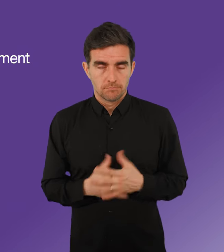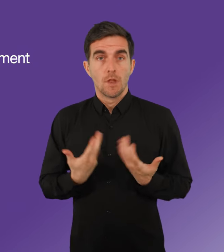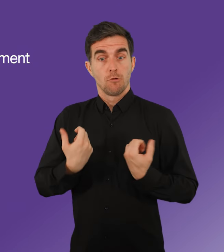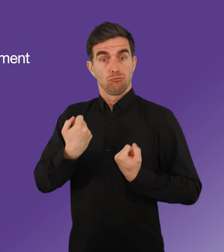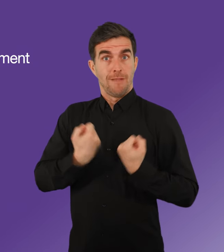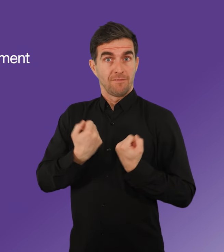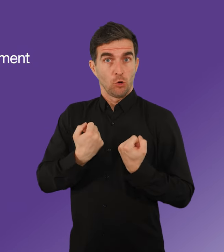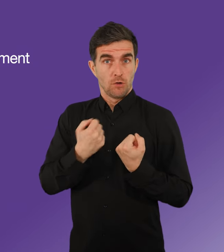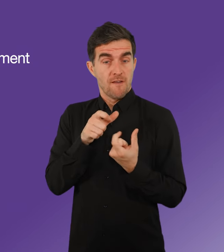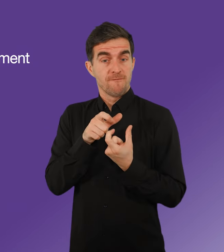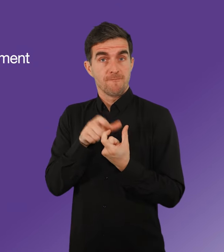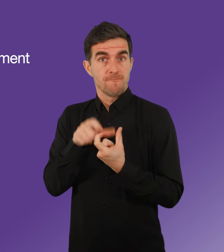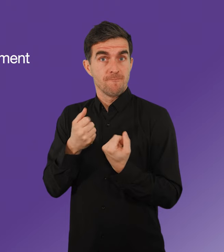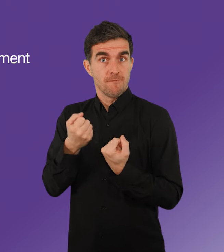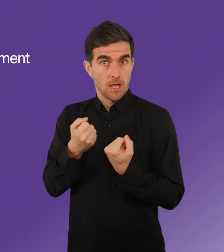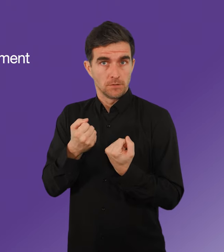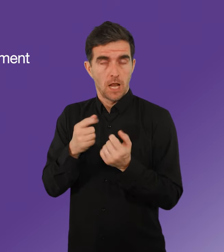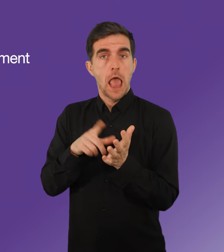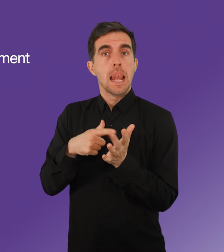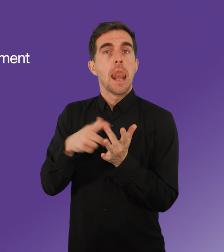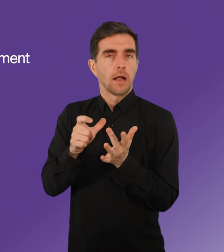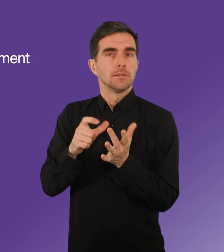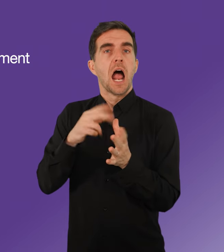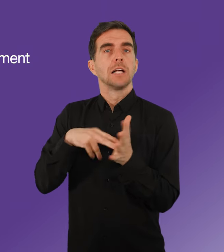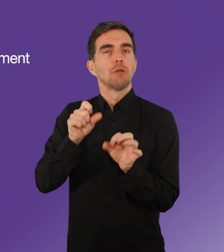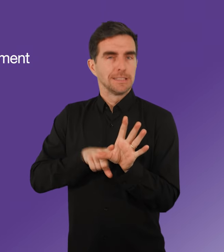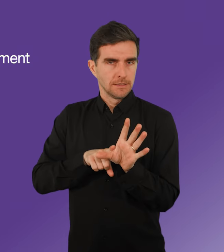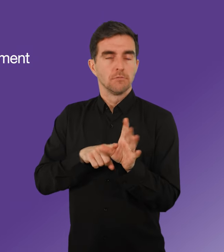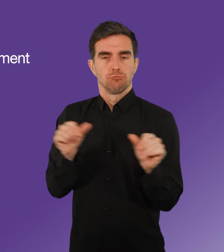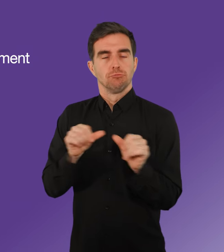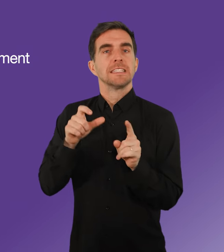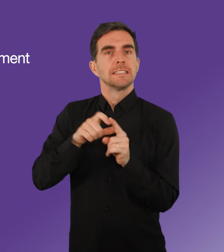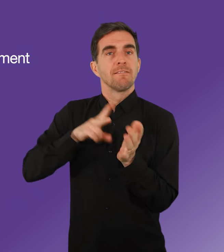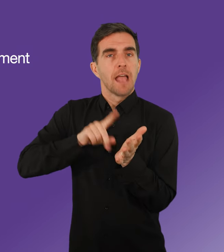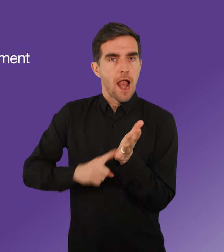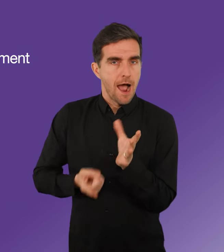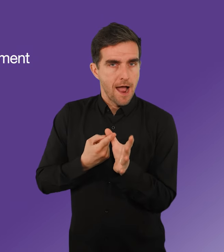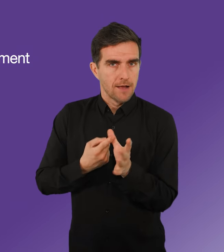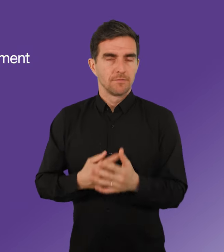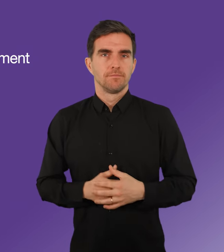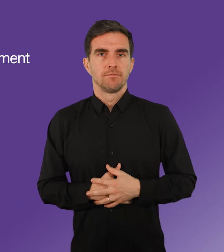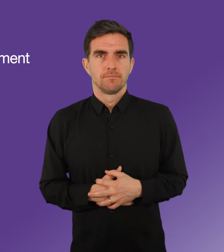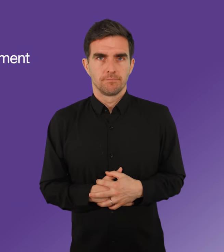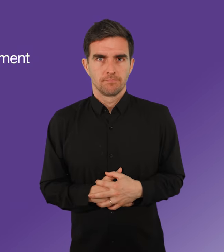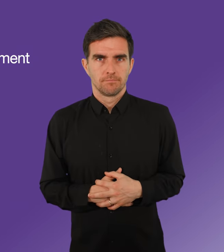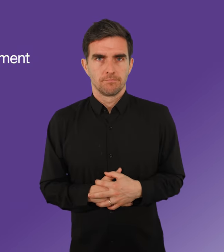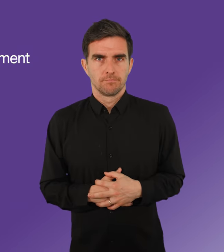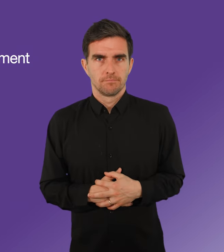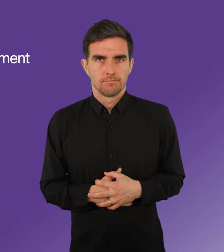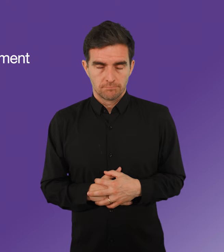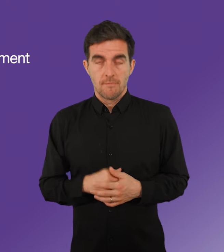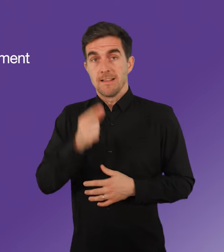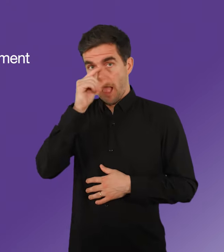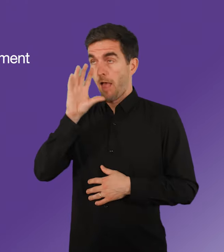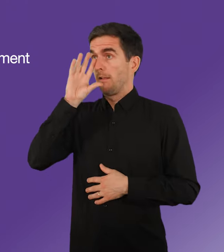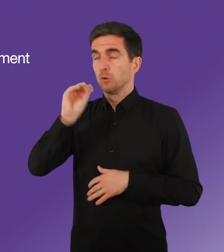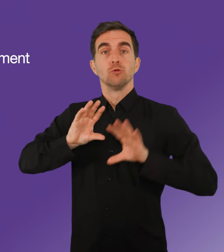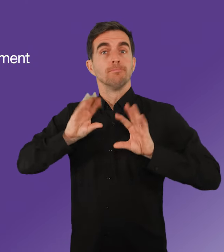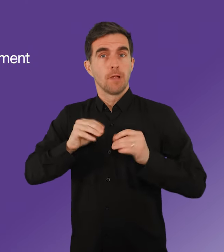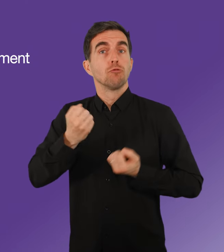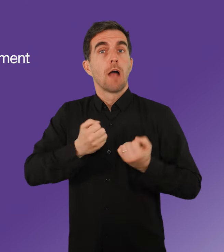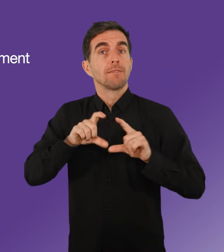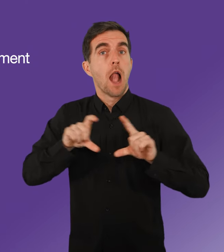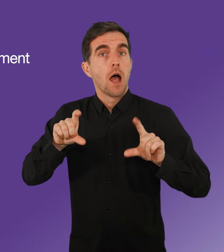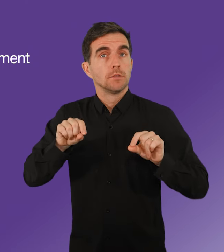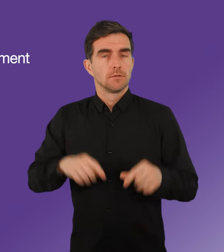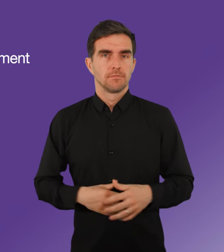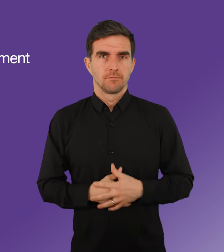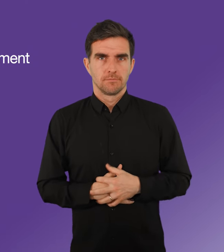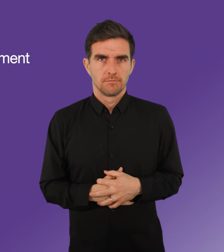Driver and Vehicle Licensing Agency (DVLA). They can cancel driving licences.